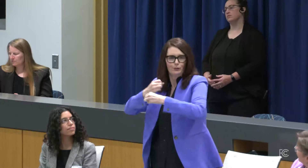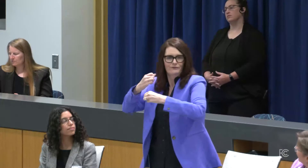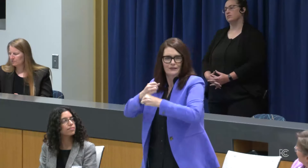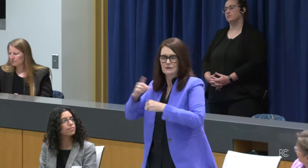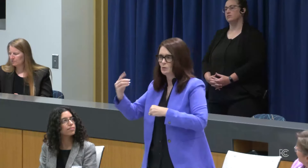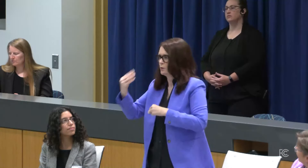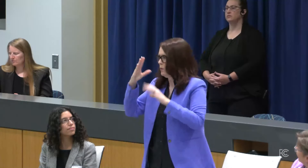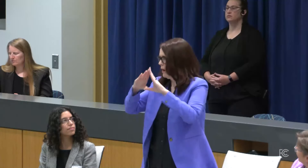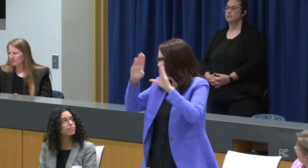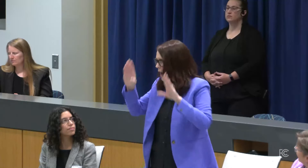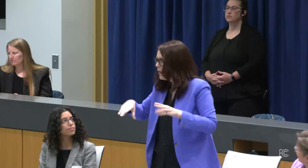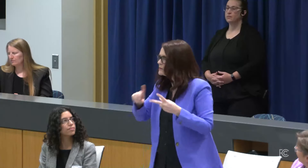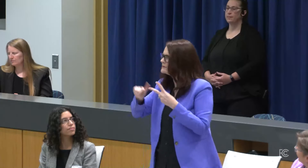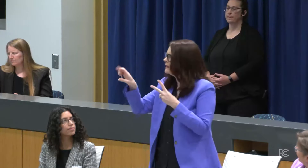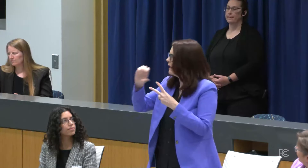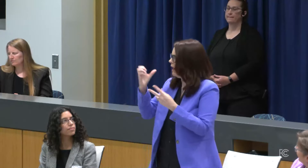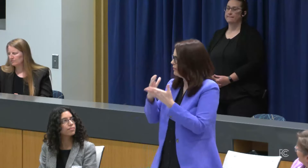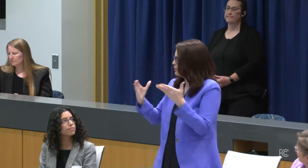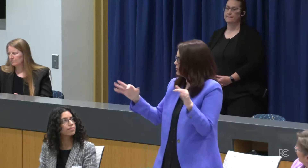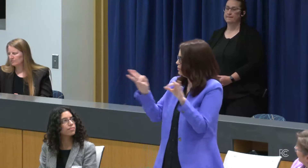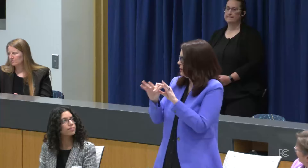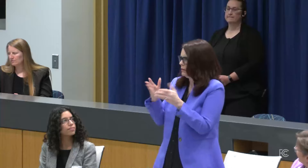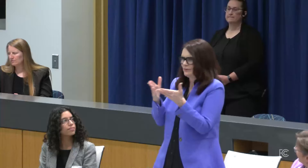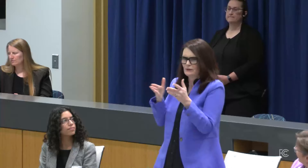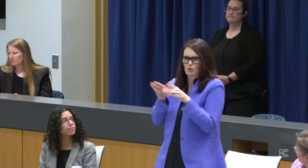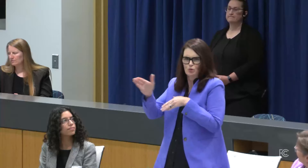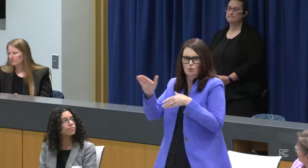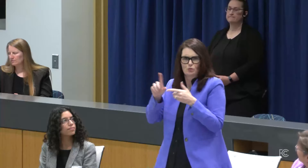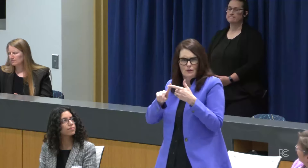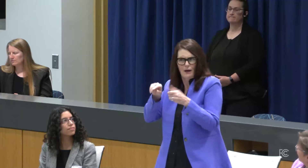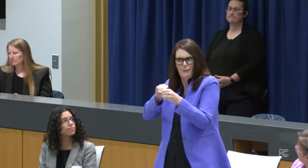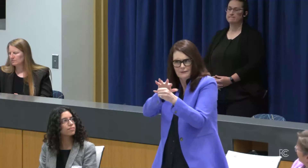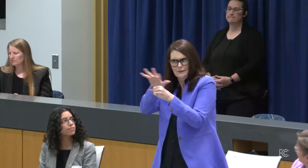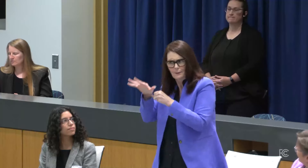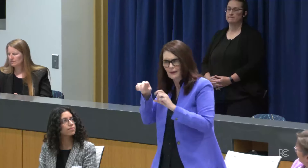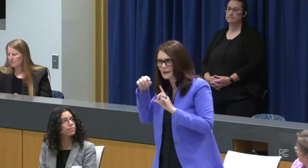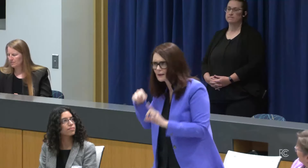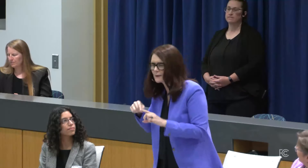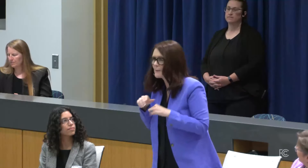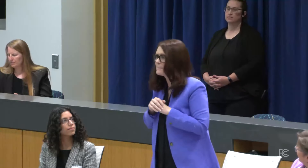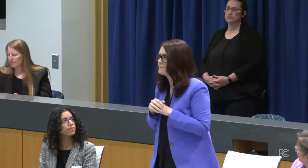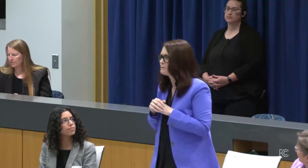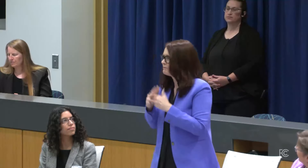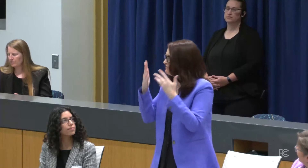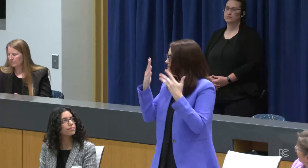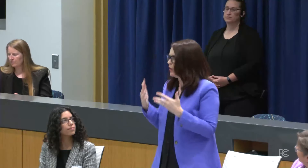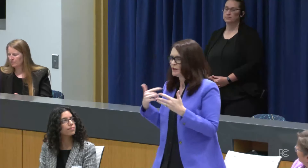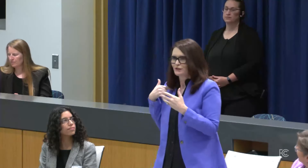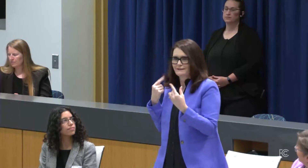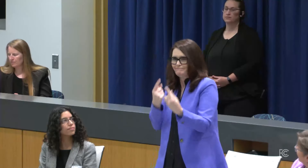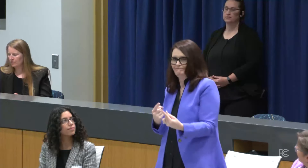IN ANY GIVEN CONTEXT OR SERVICE. IN THIS SPECIFIC SITUATION, WE WERE STRUGGLING BECAUSE THERE WAS INTERNET ISSUES